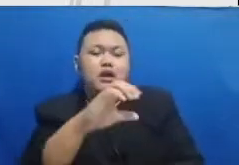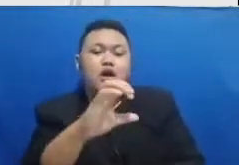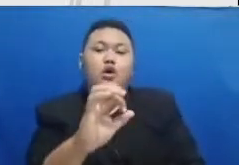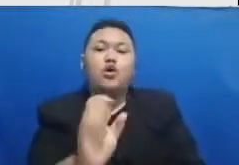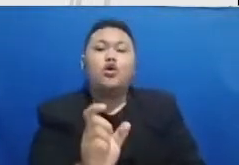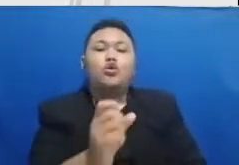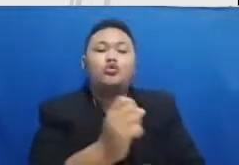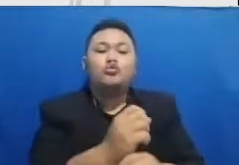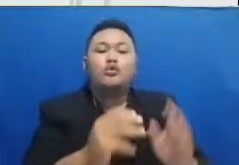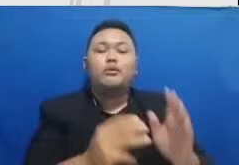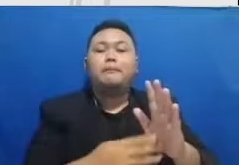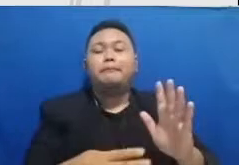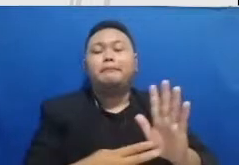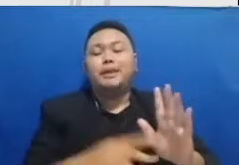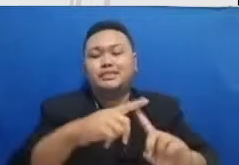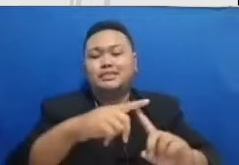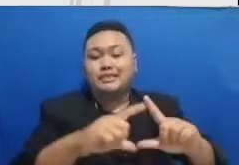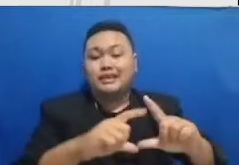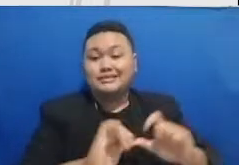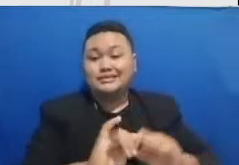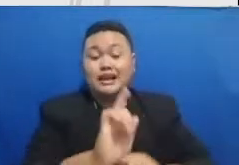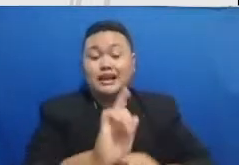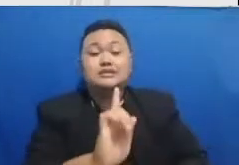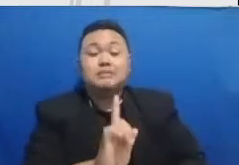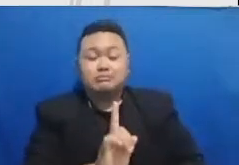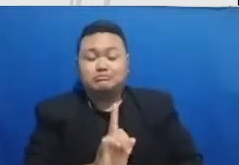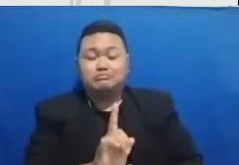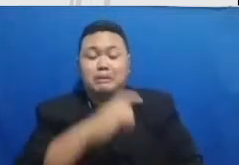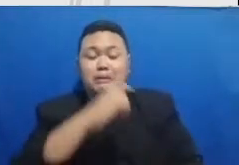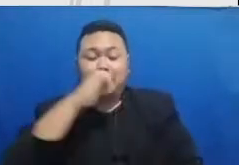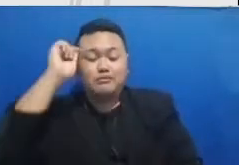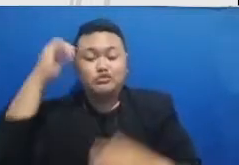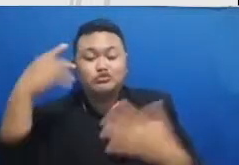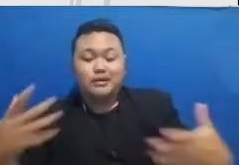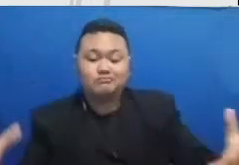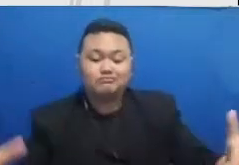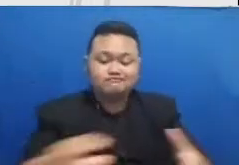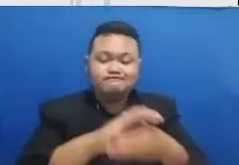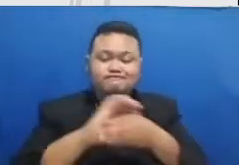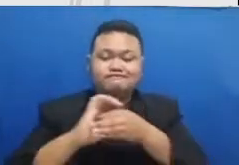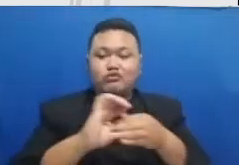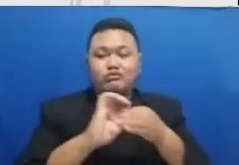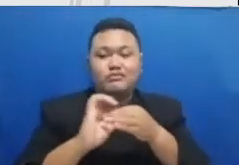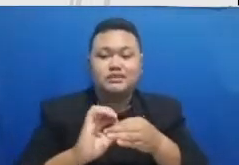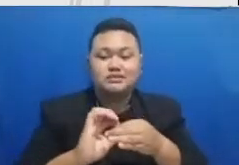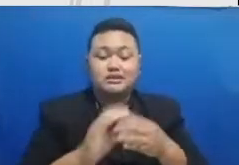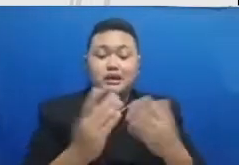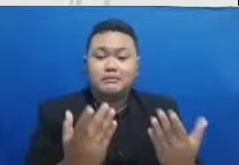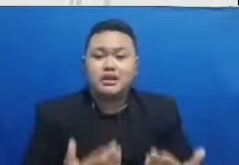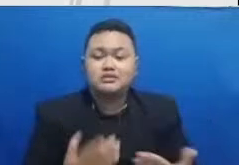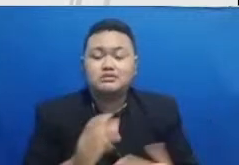maybe even some applications because you, for example, have provided materials.